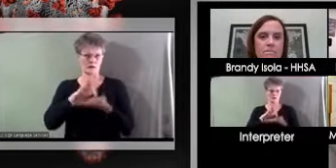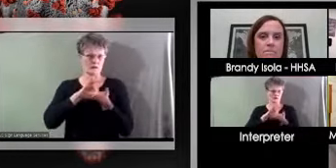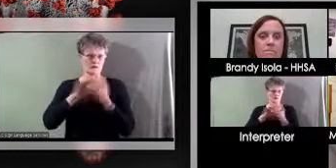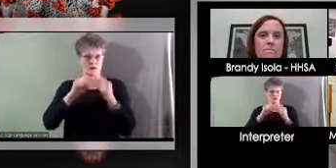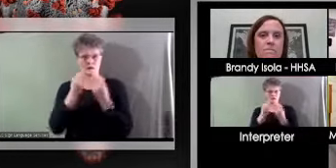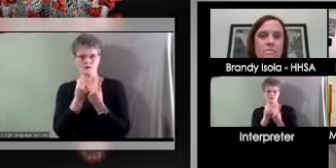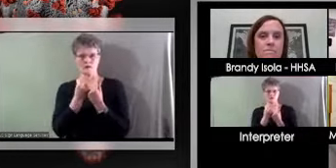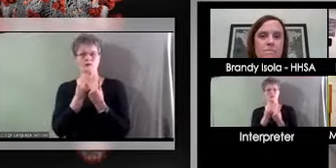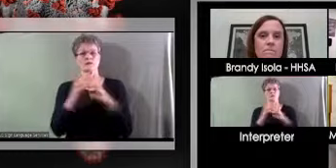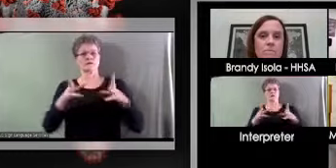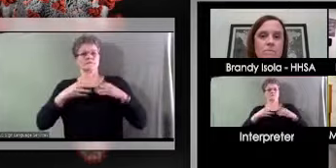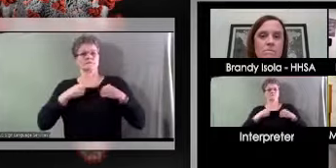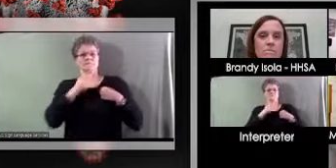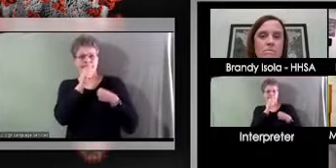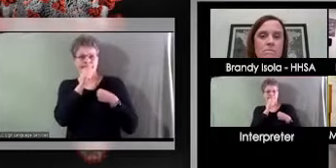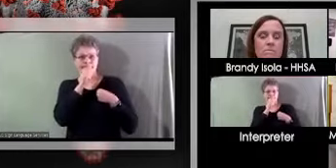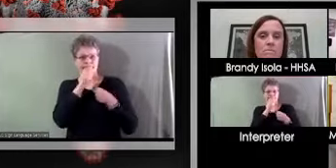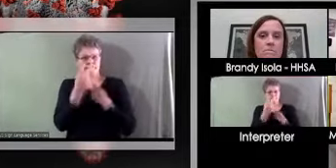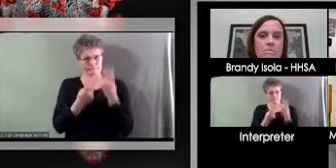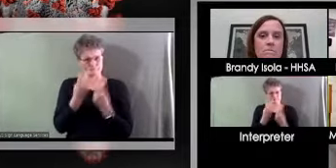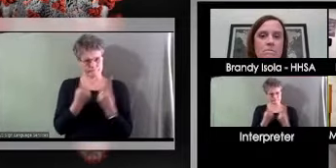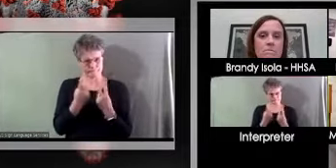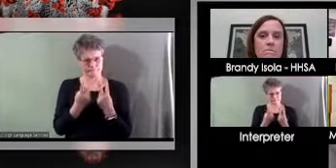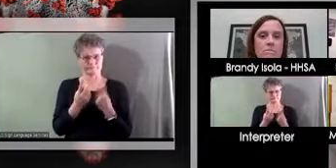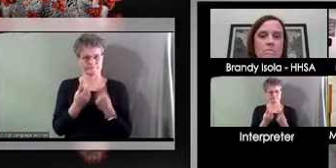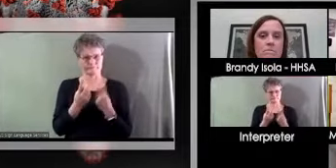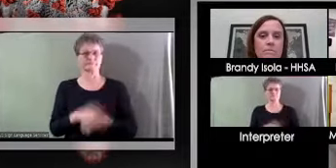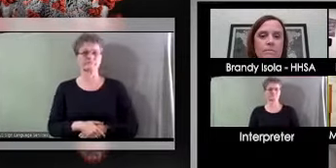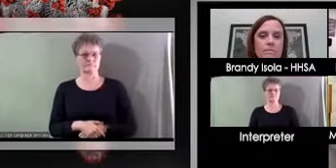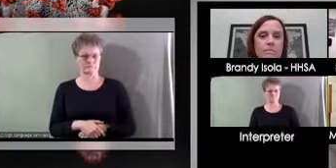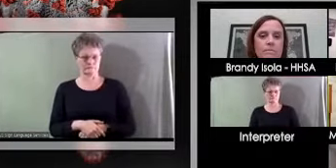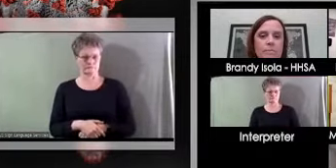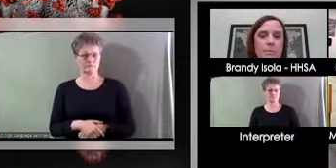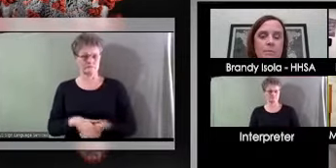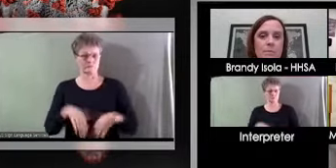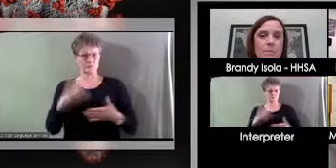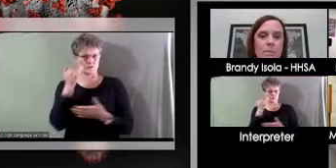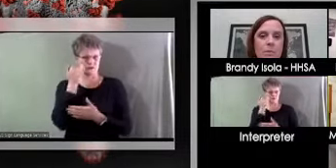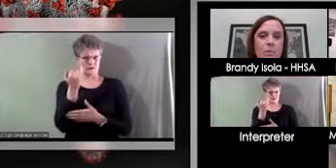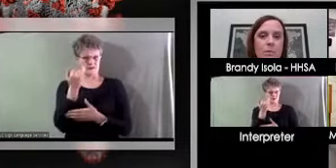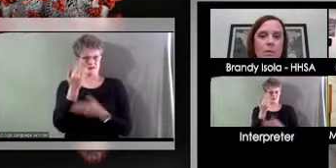if any existing patients want to have doctor visits they can go to shasta shastaregionalmedicalgroup.com and request the virtual visit from the